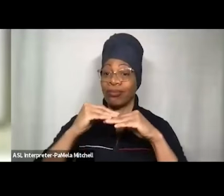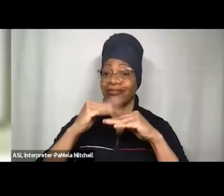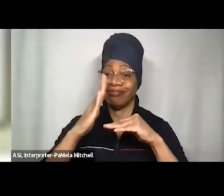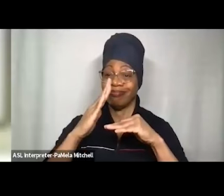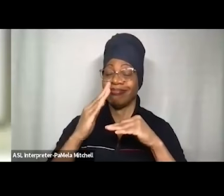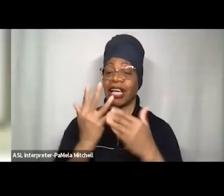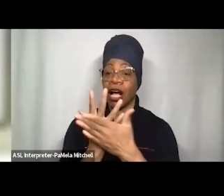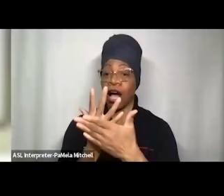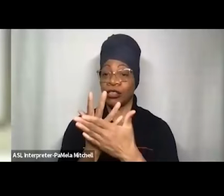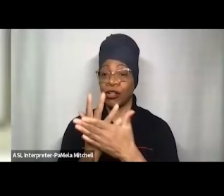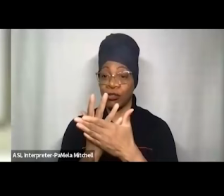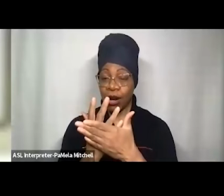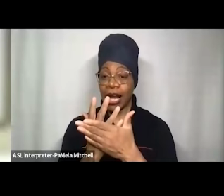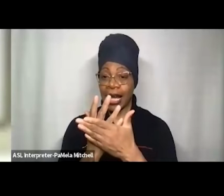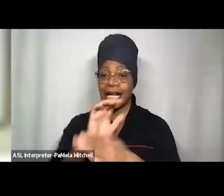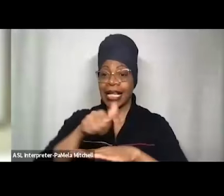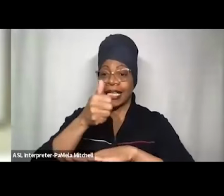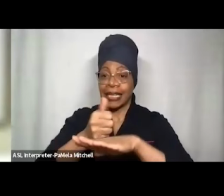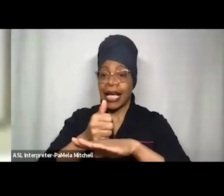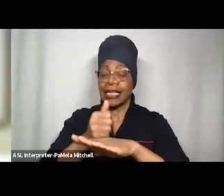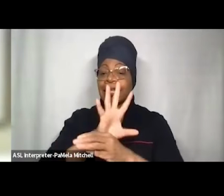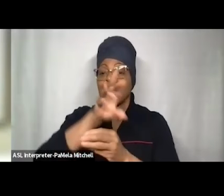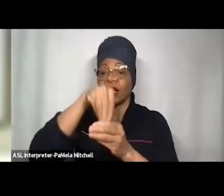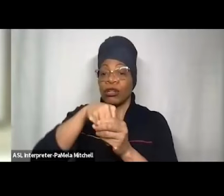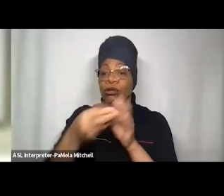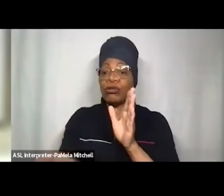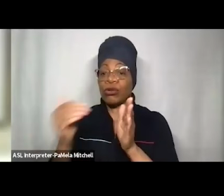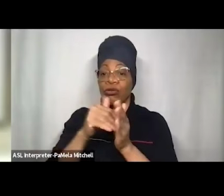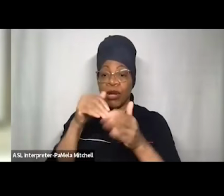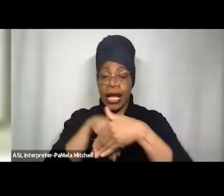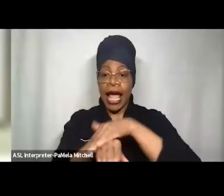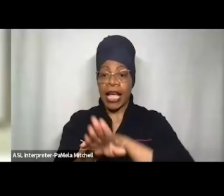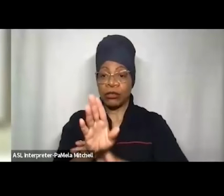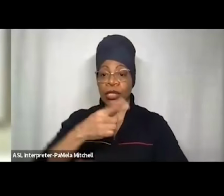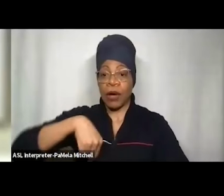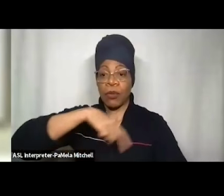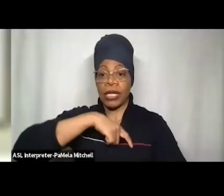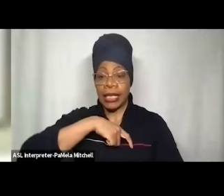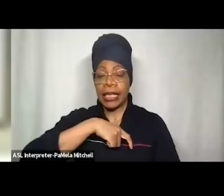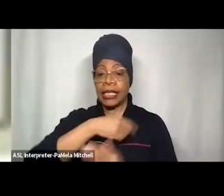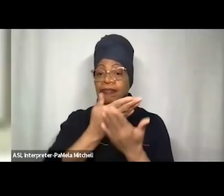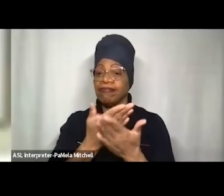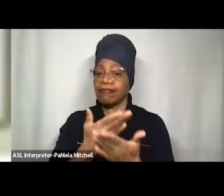including that reentry that we need to account for and provide services. It's important to note also